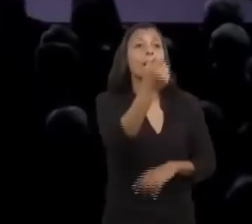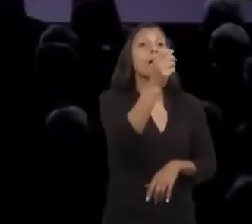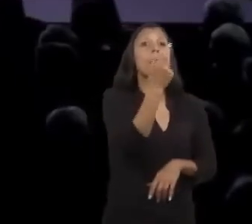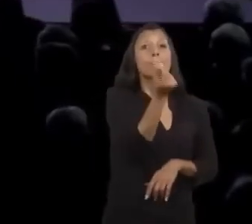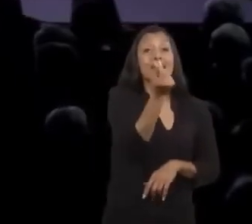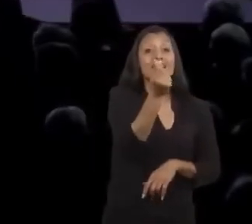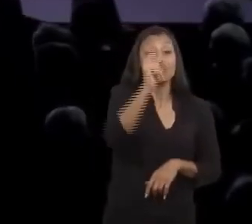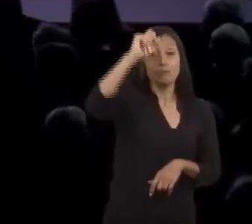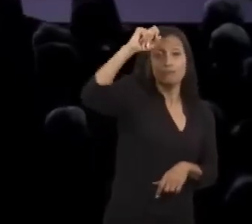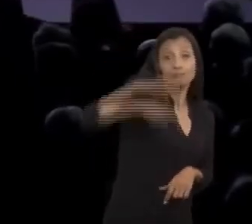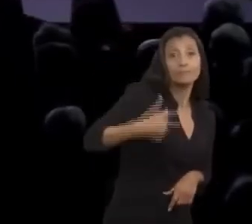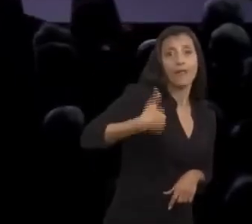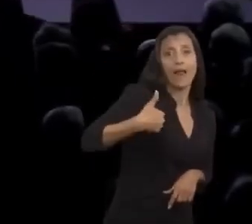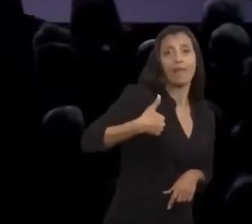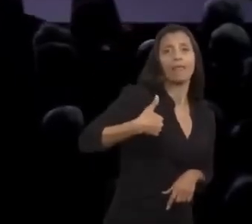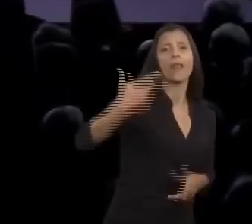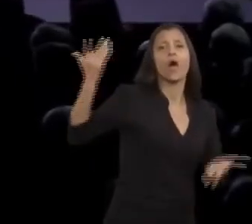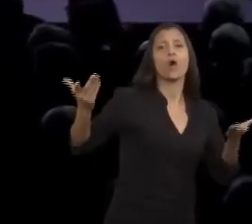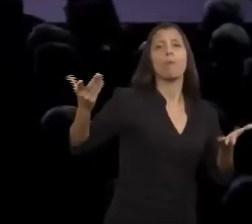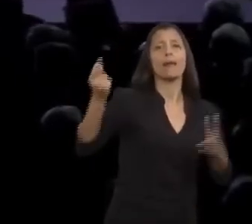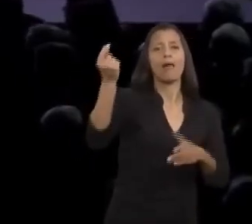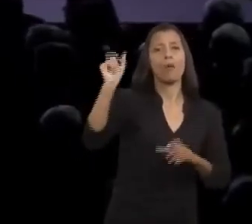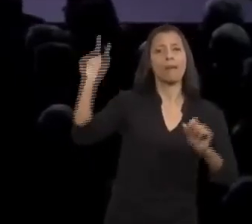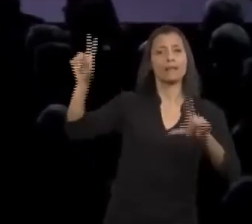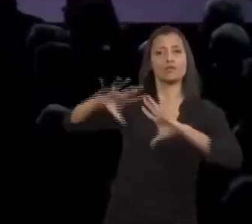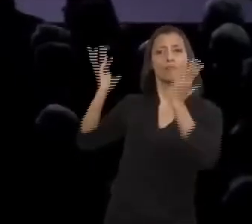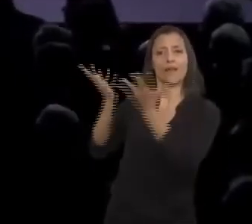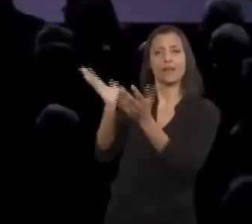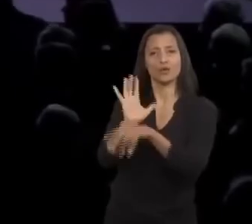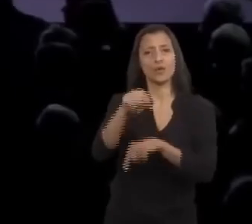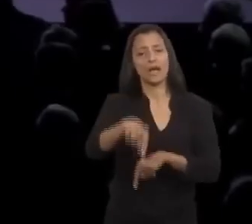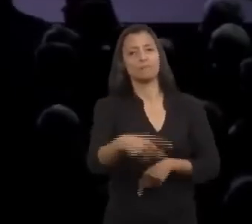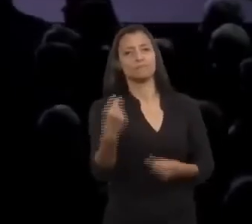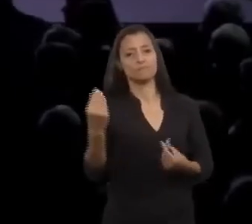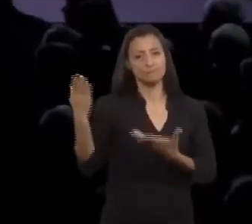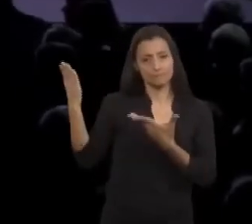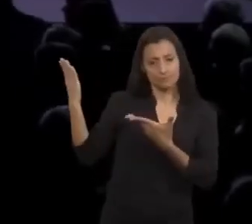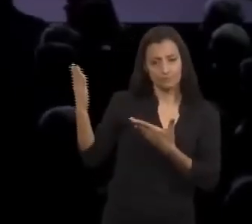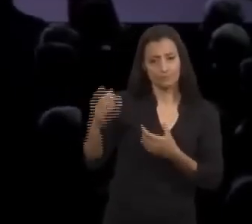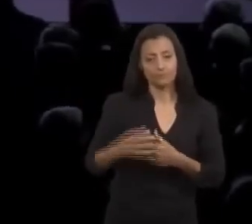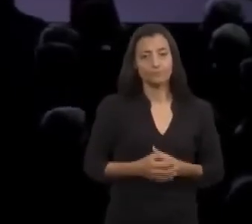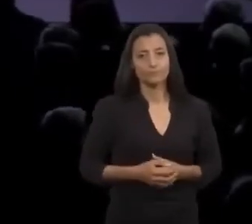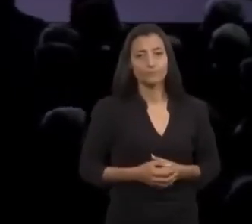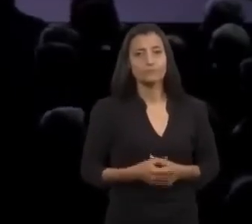And with this, what I can do is replace